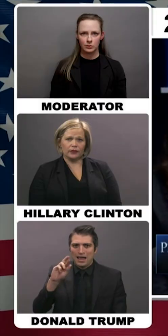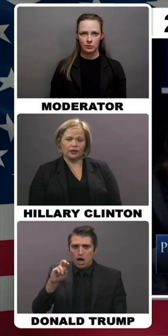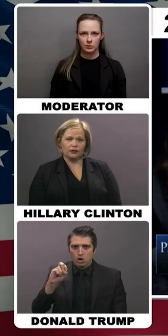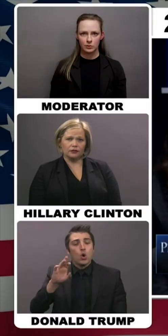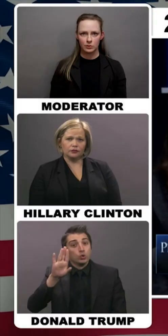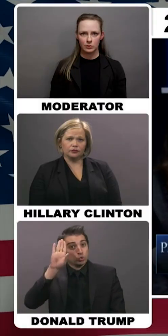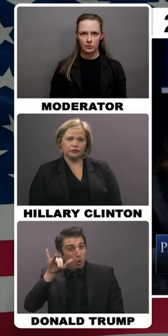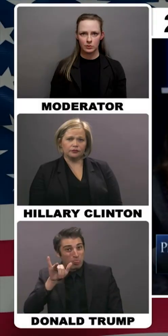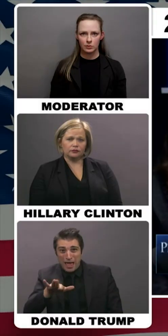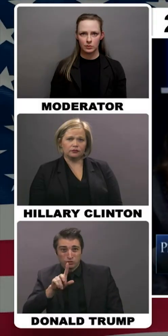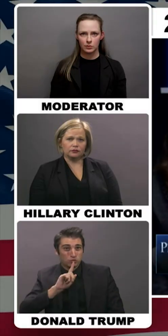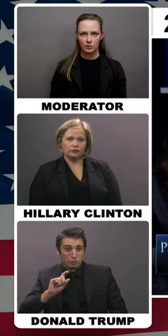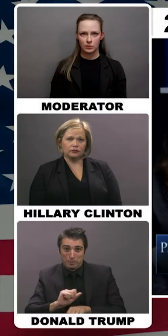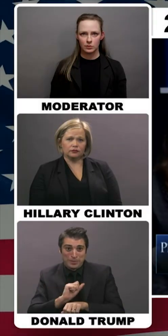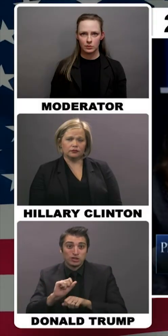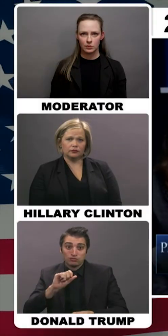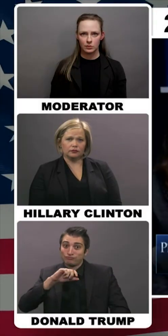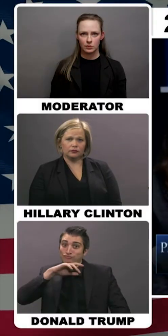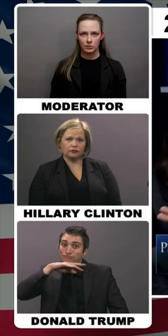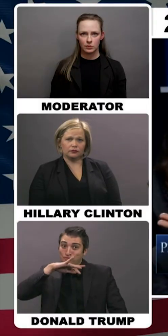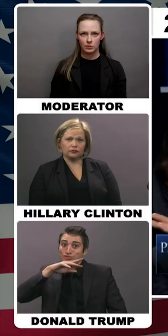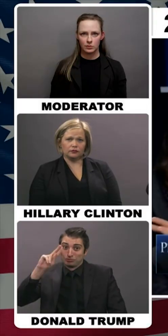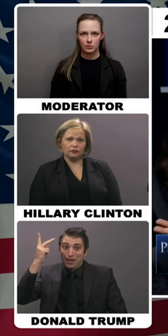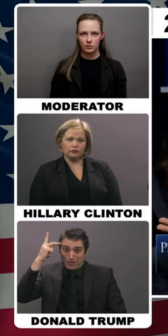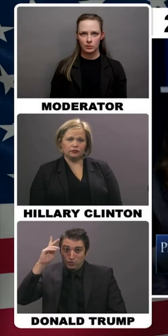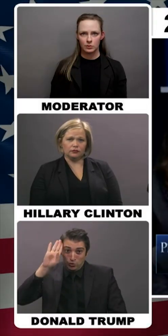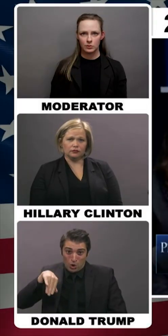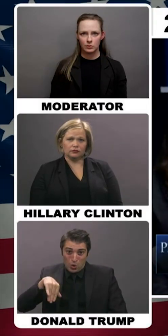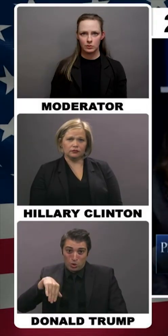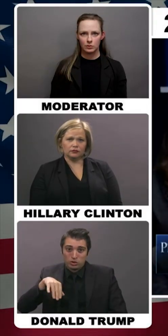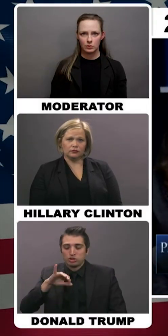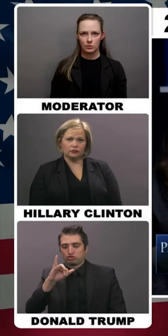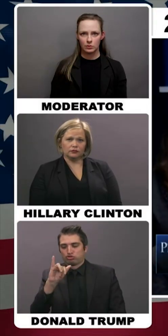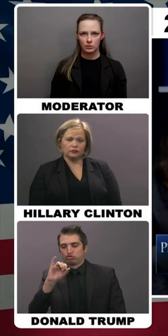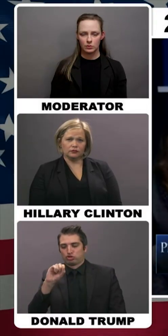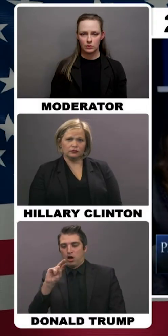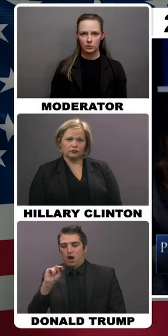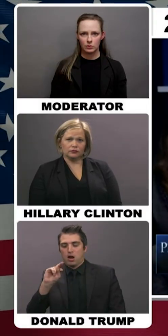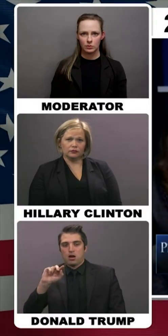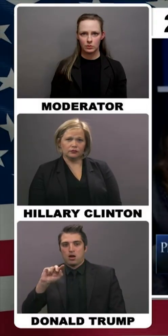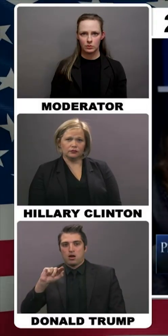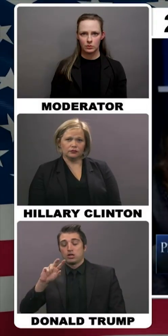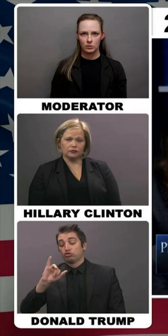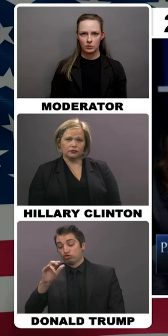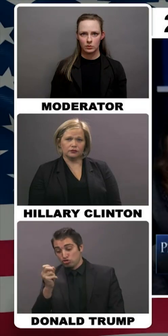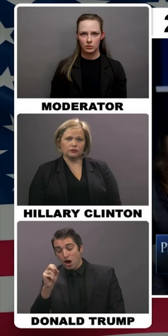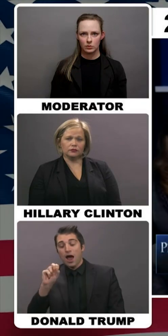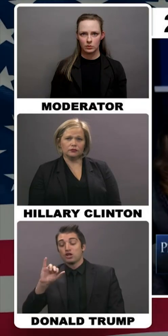of Obamacare was said. He said it was a great lie. It was a big lie. President Obama said, you keep your doctor, you keep your plan.